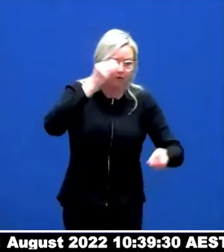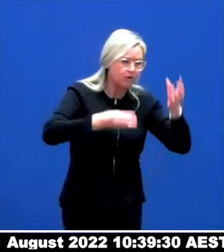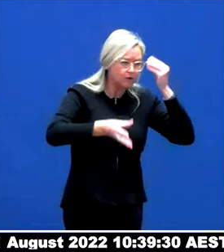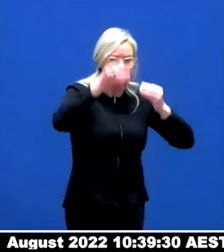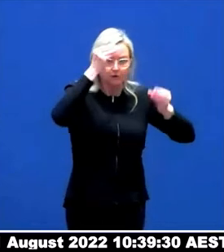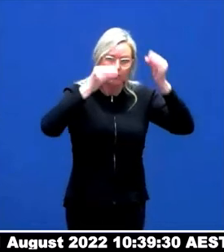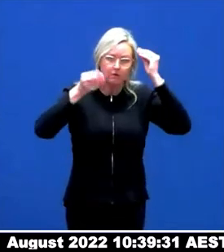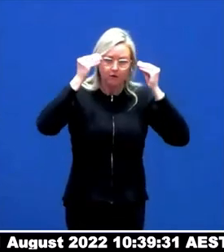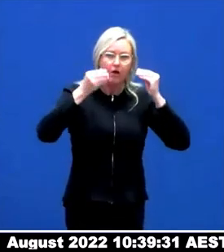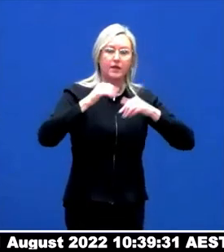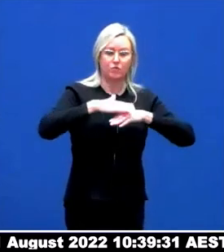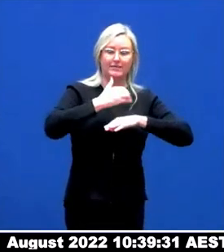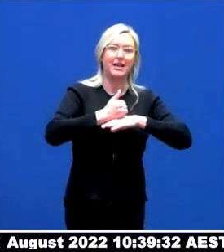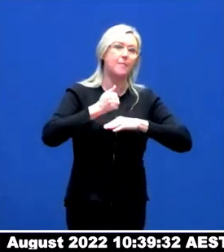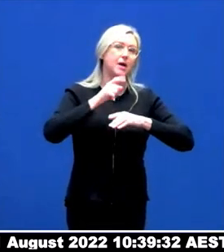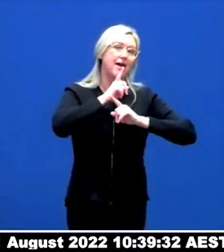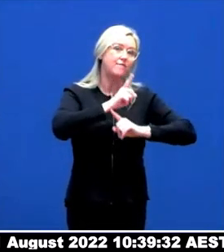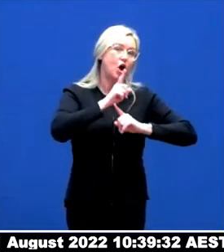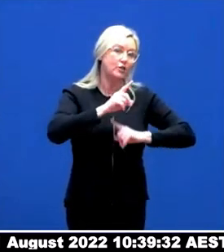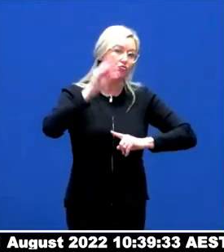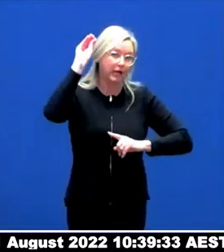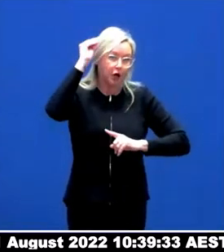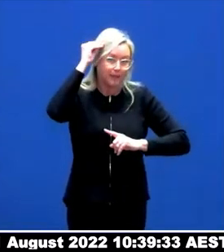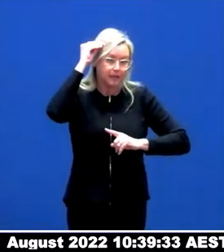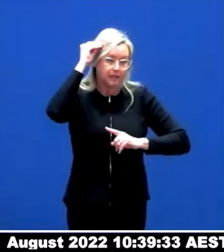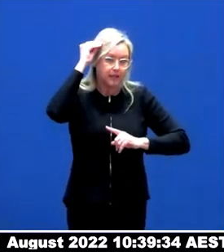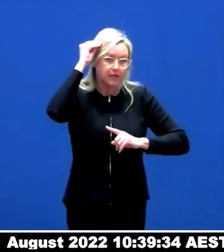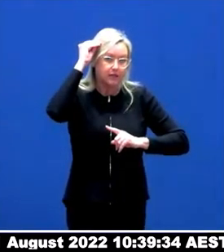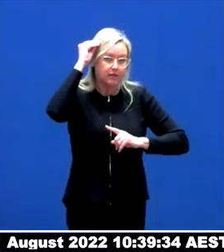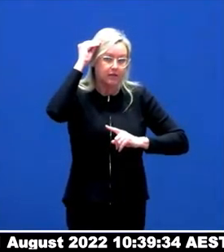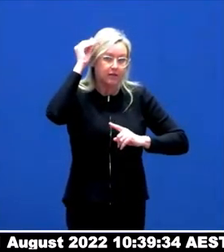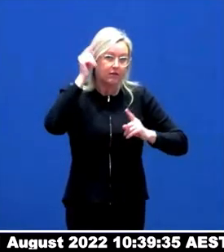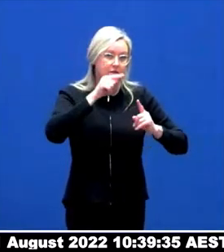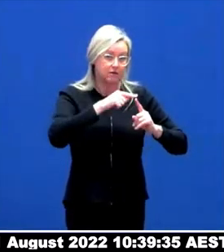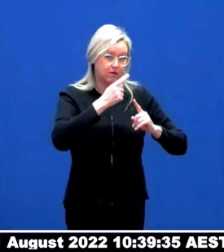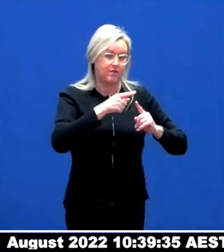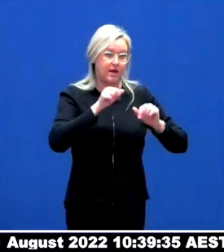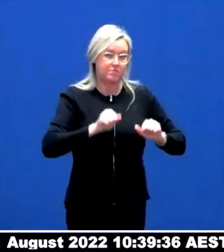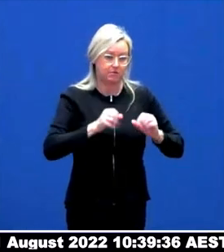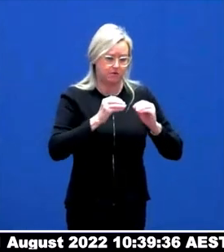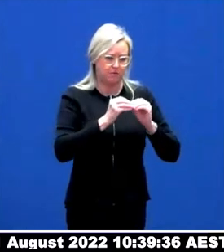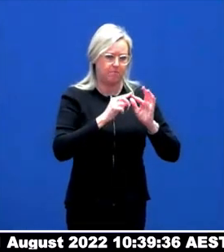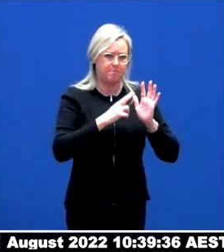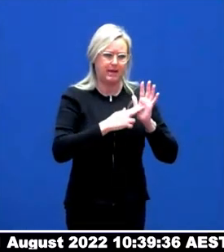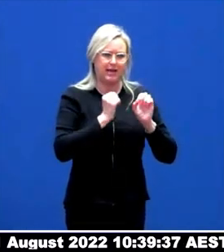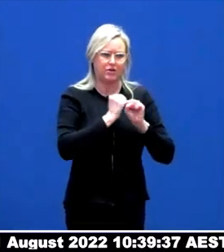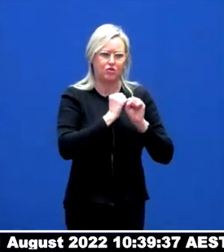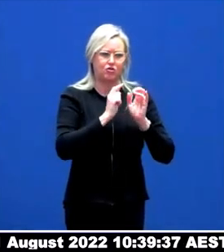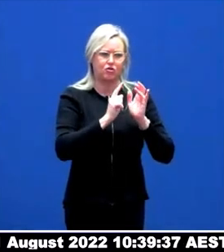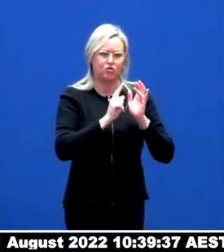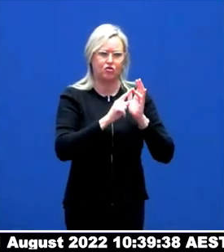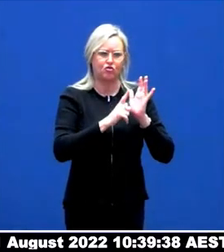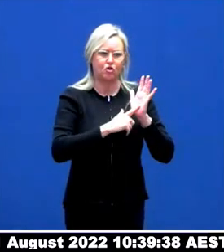committee that is chaired by Ben Gauntlett, who is the - Dr Ben Gauntlett, who is also